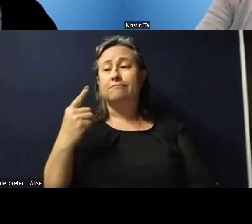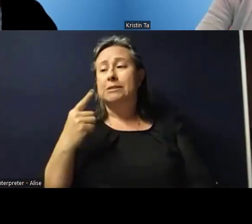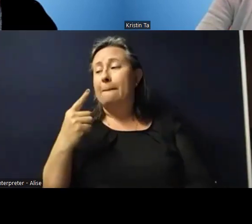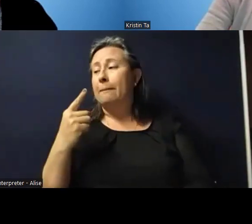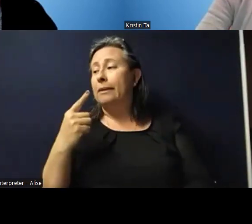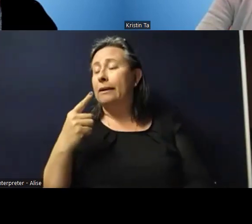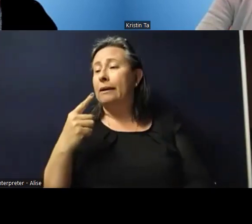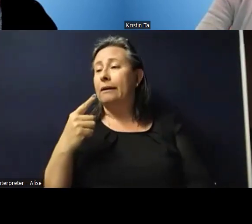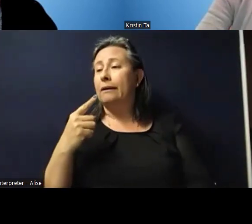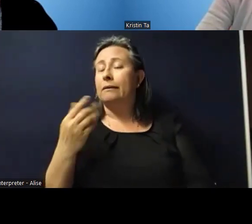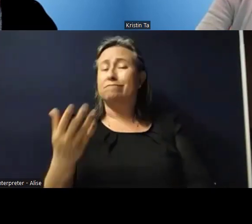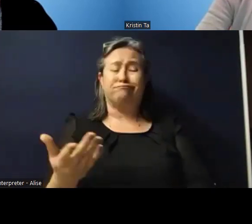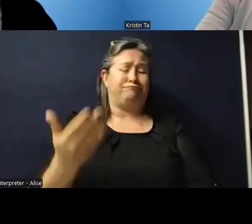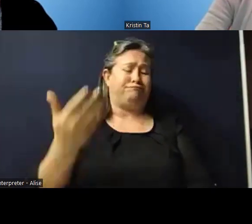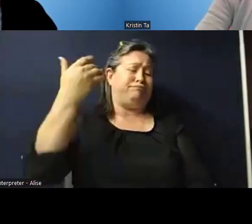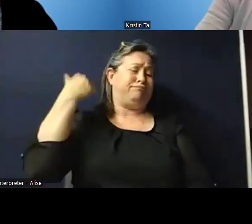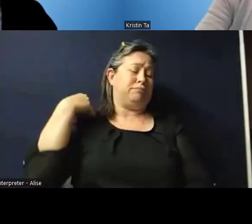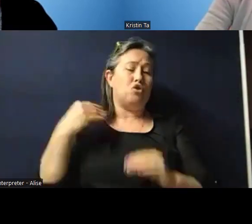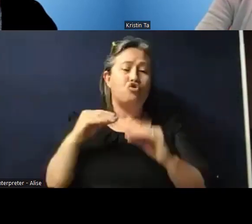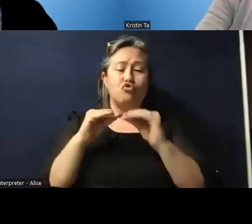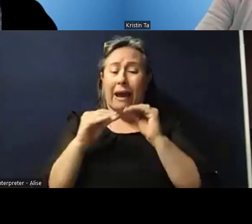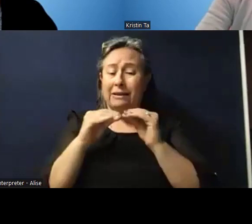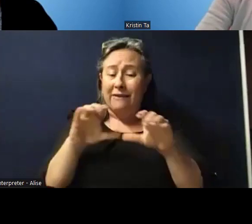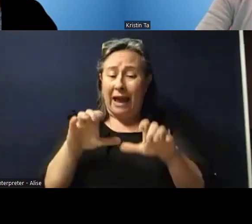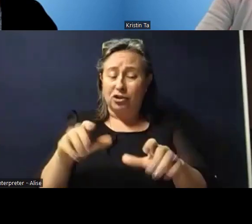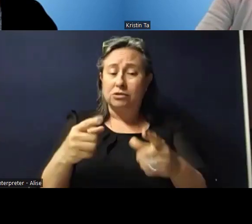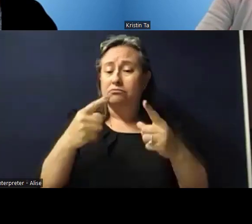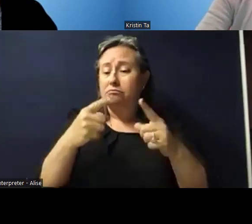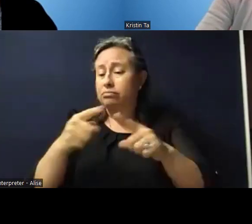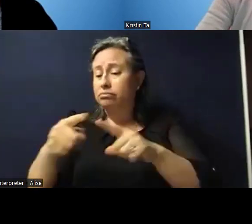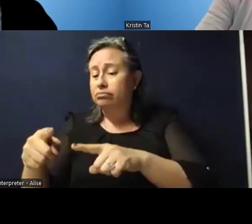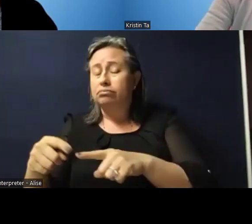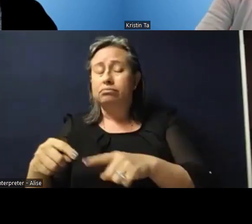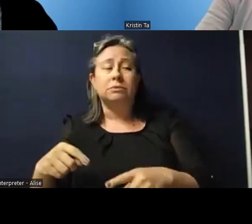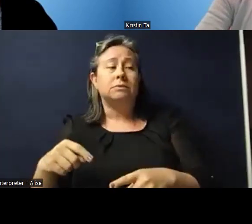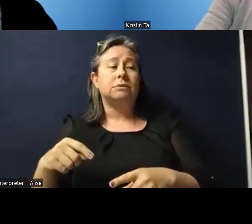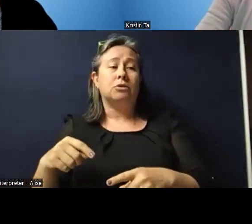and the corrective actions have occurred and the Prime believes